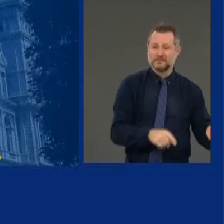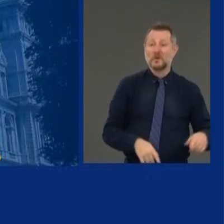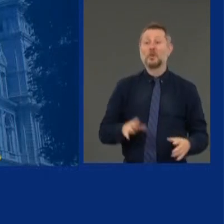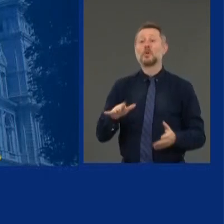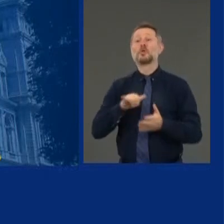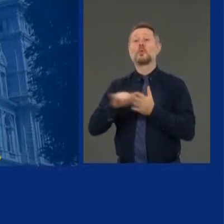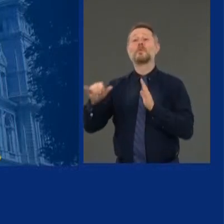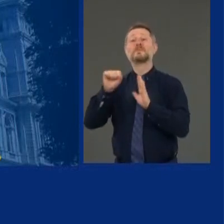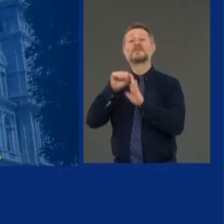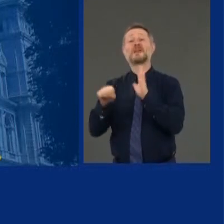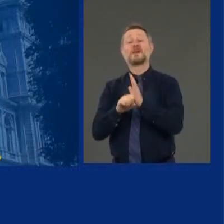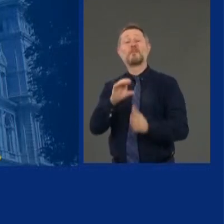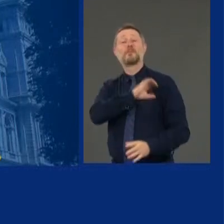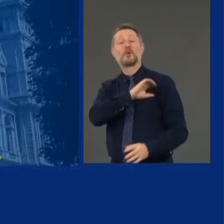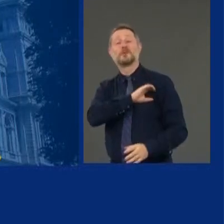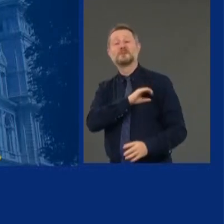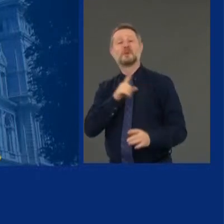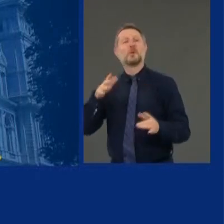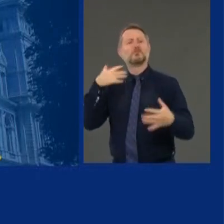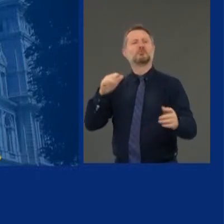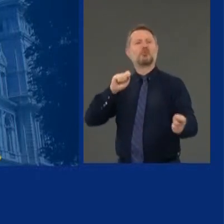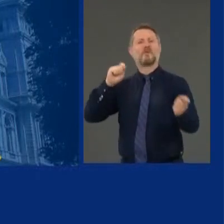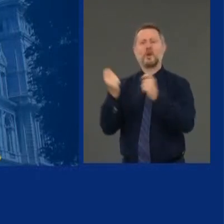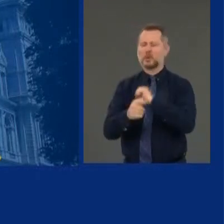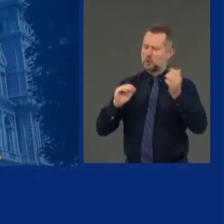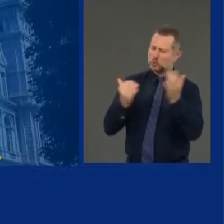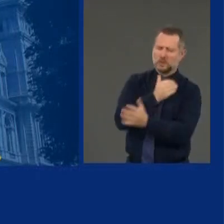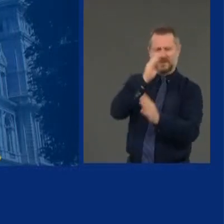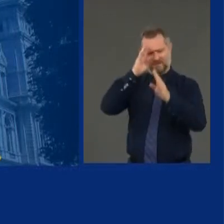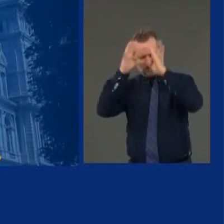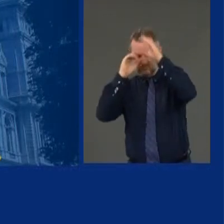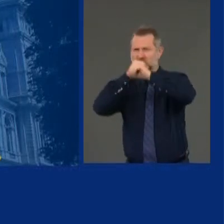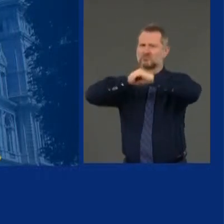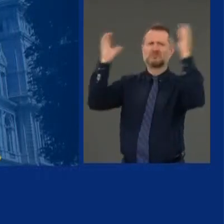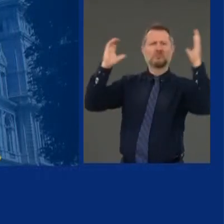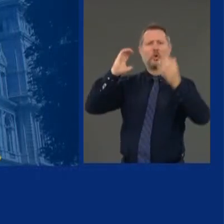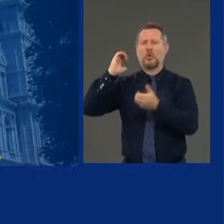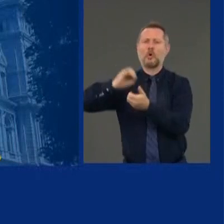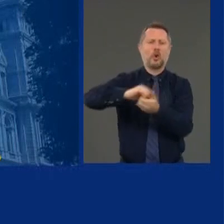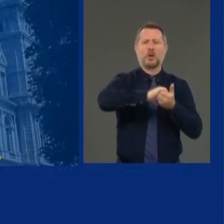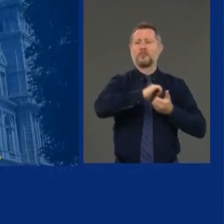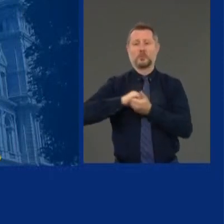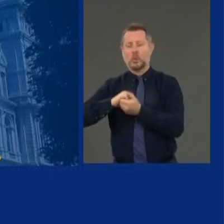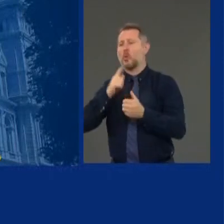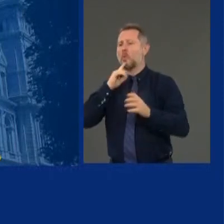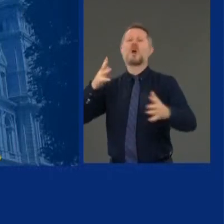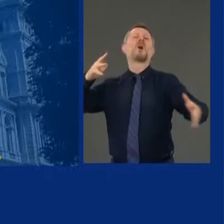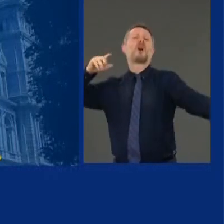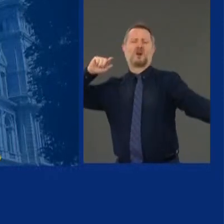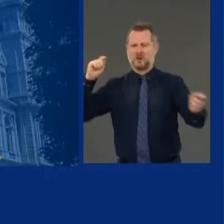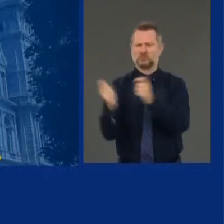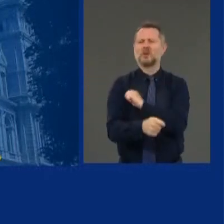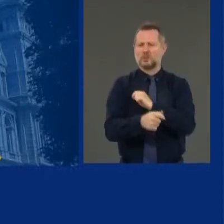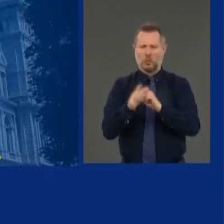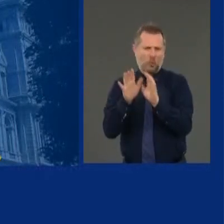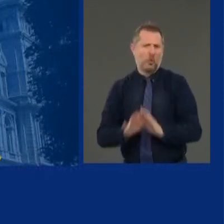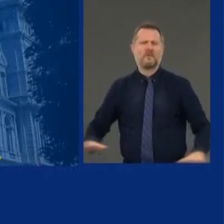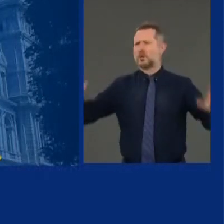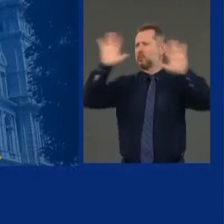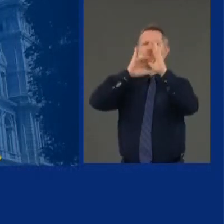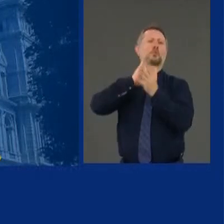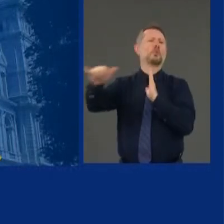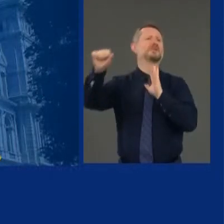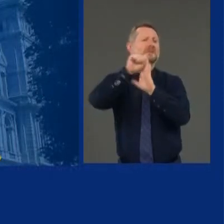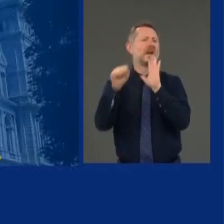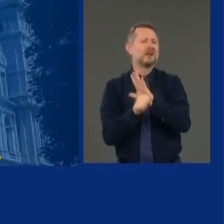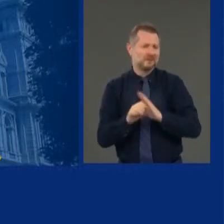MURDER.